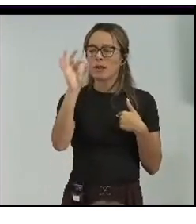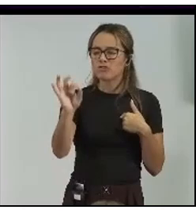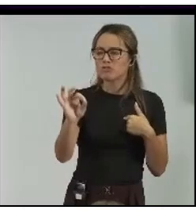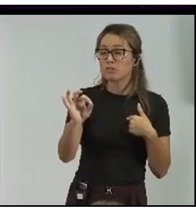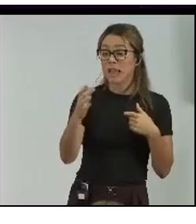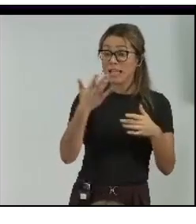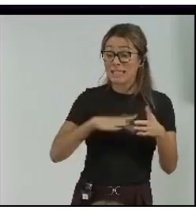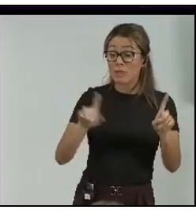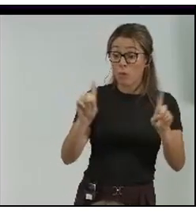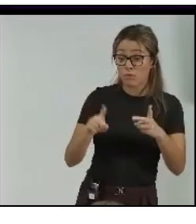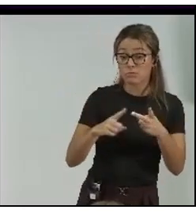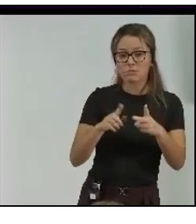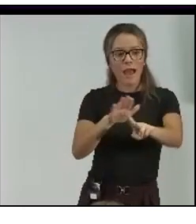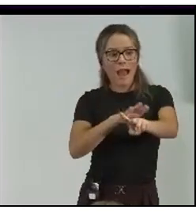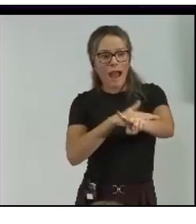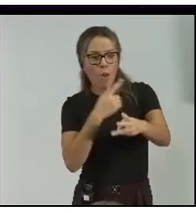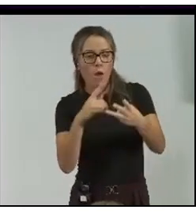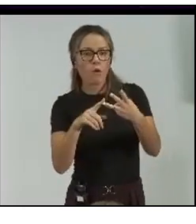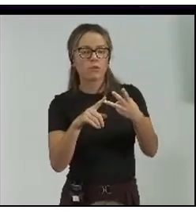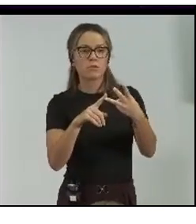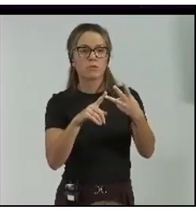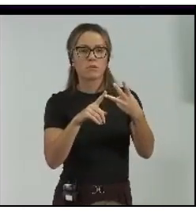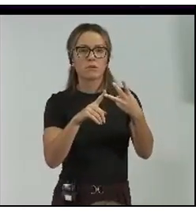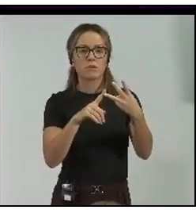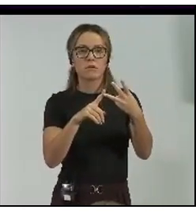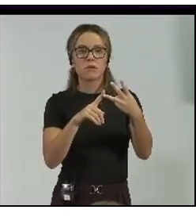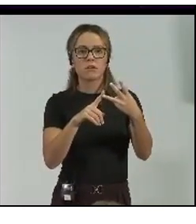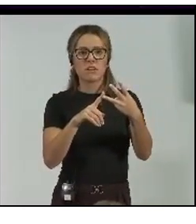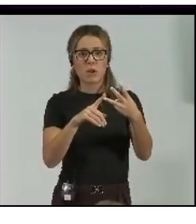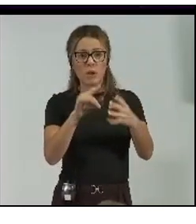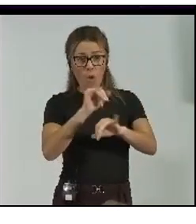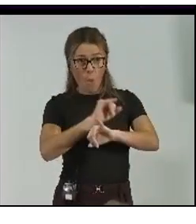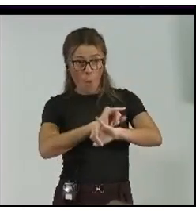Do we need to pull what we've already done? You know, what's the severity?